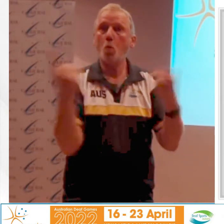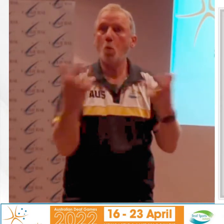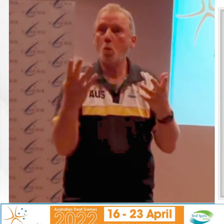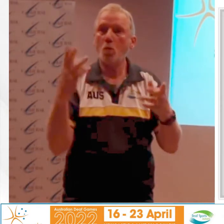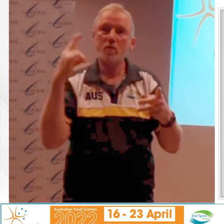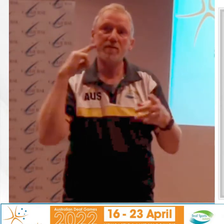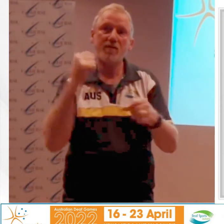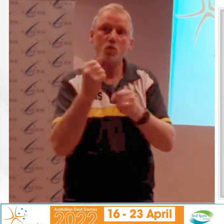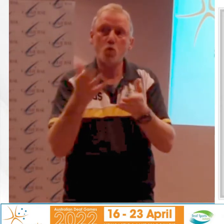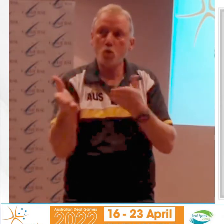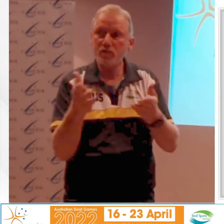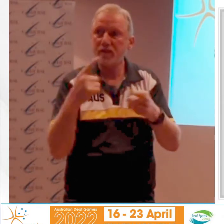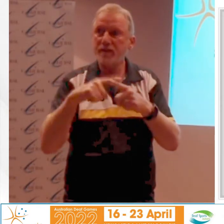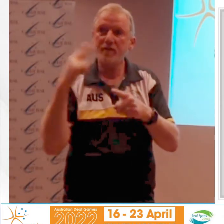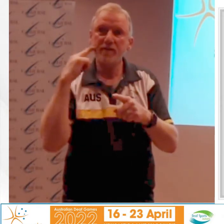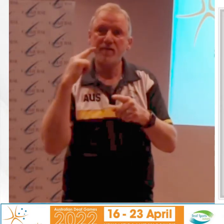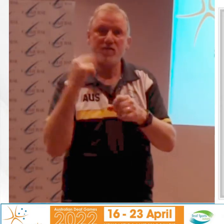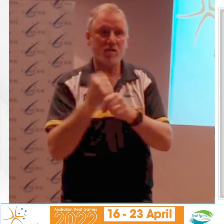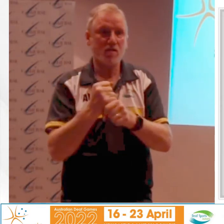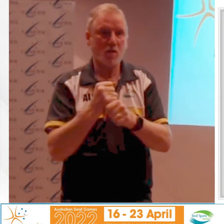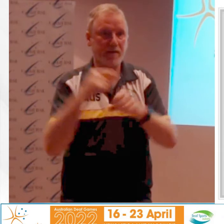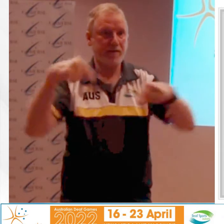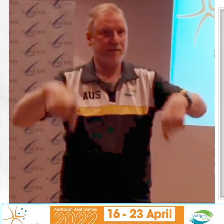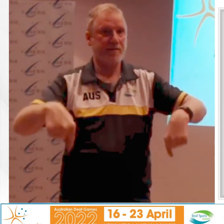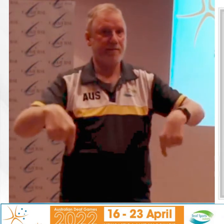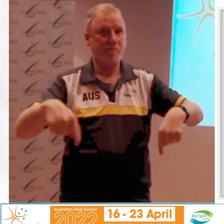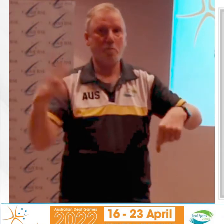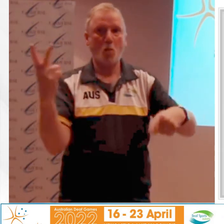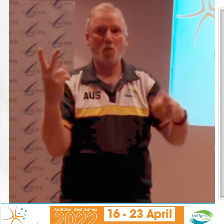our first being Deaf Services and Deaf Society